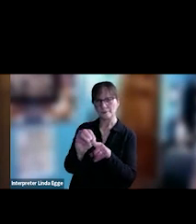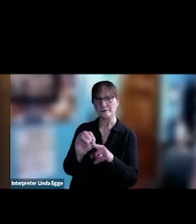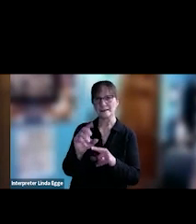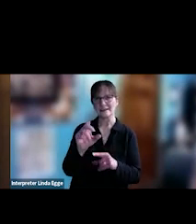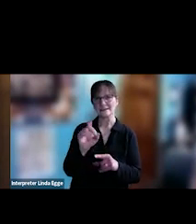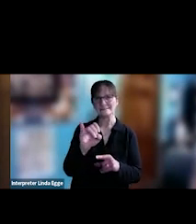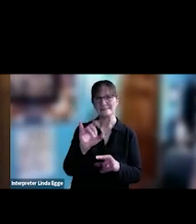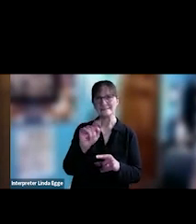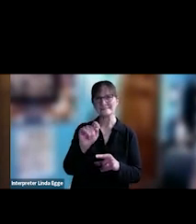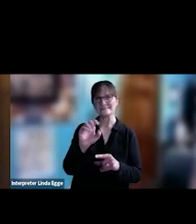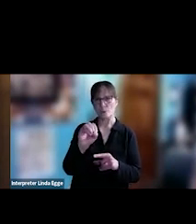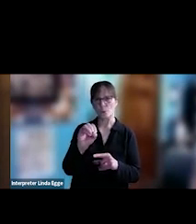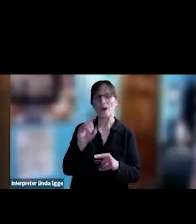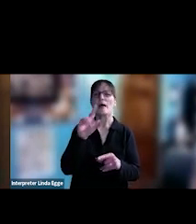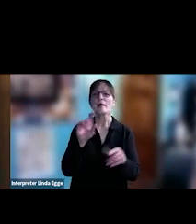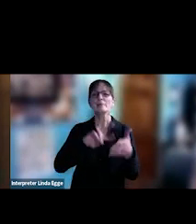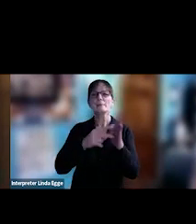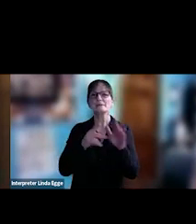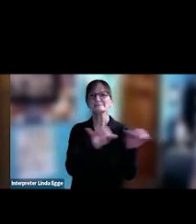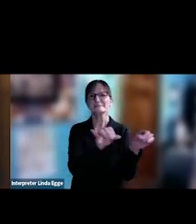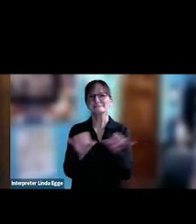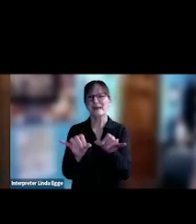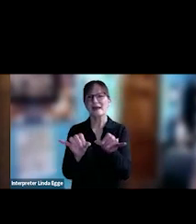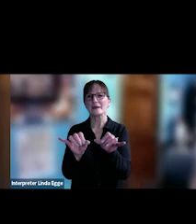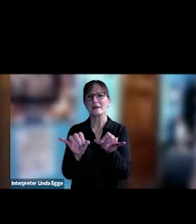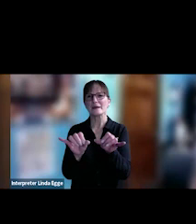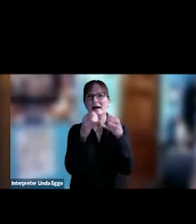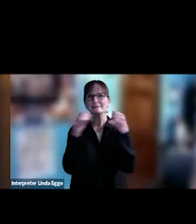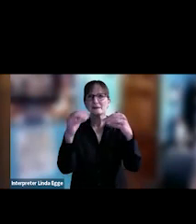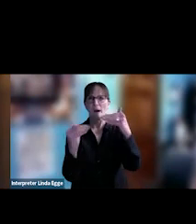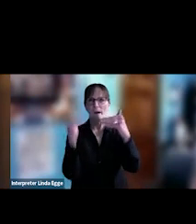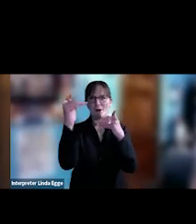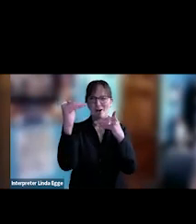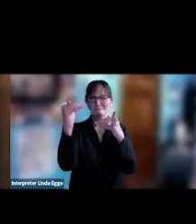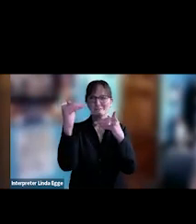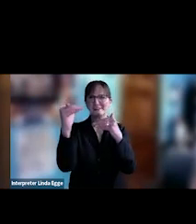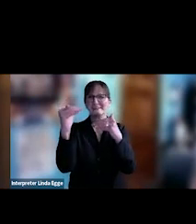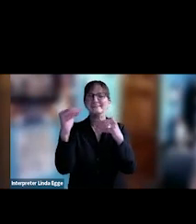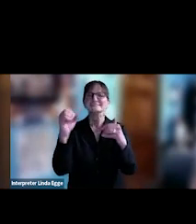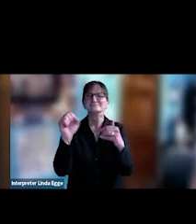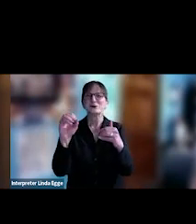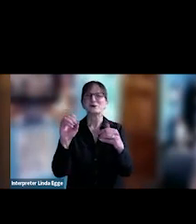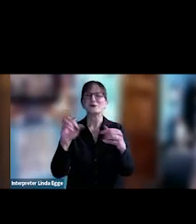which means the same as the line above. So the first line is for advanced age,